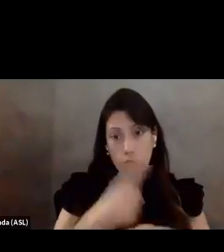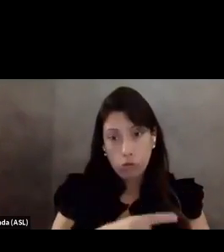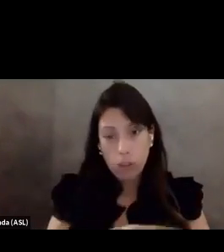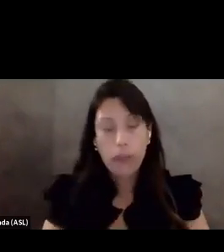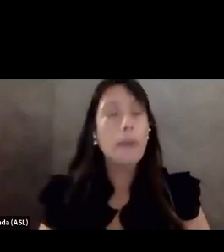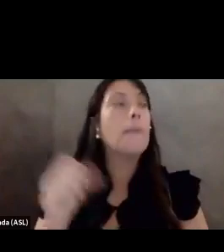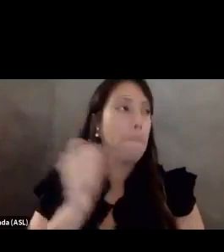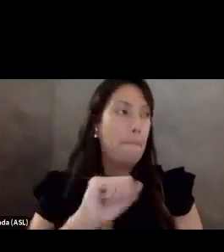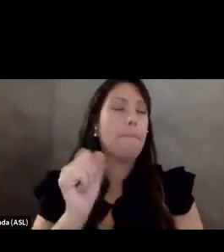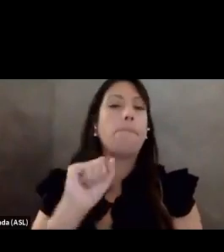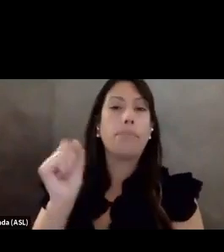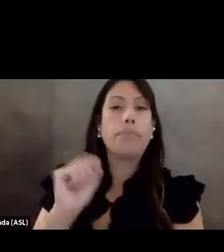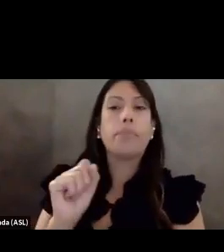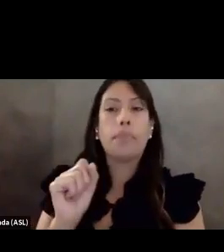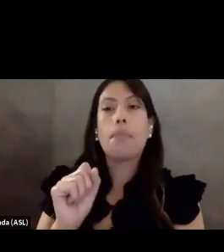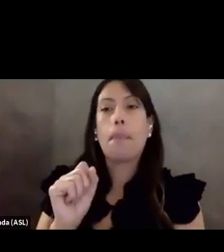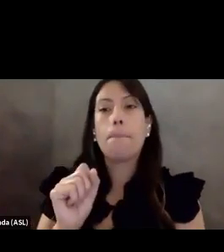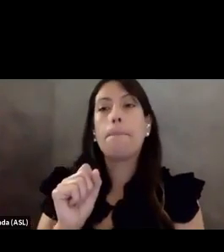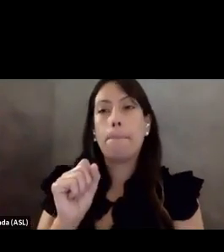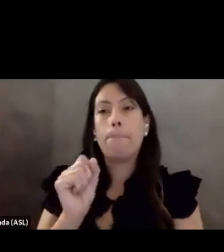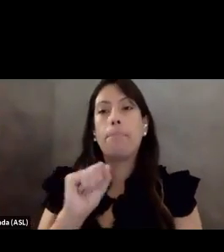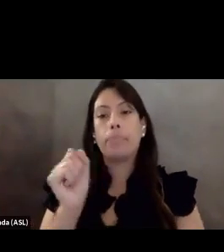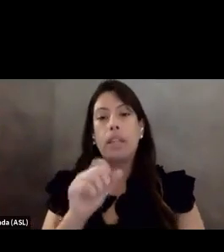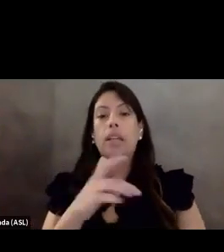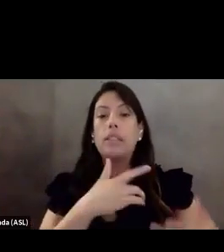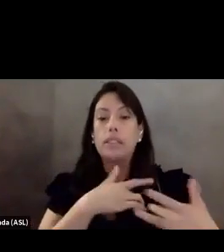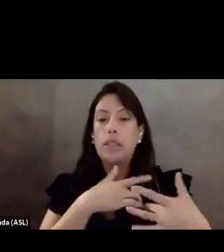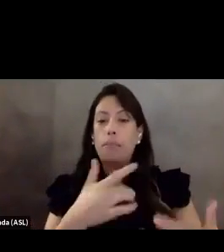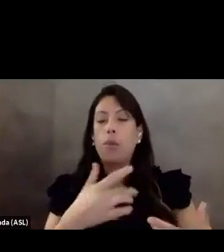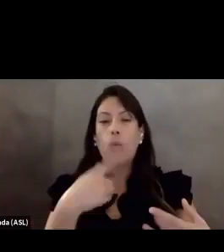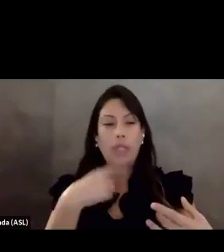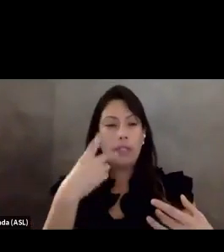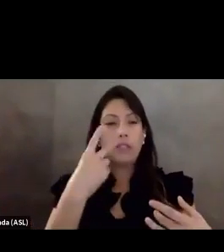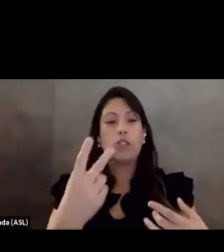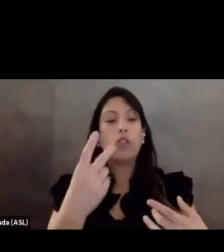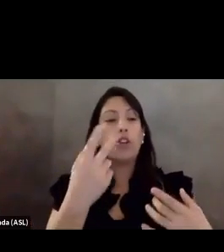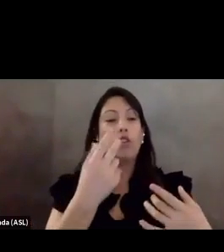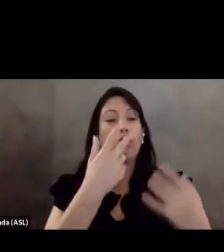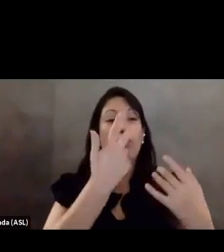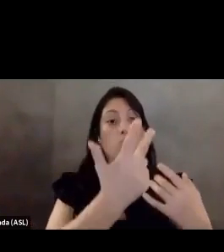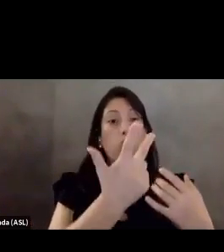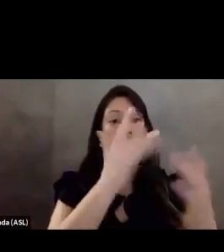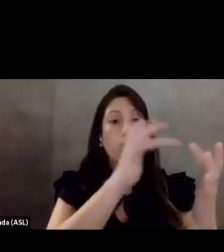So we typically see about three contacts per case elicited